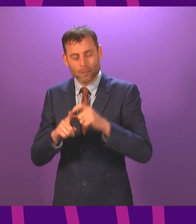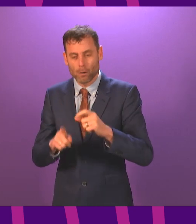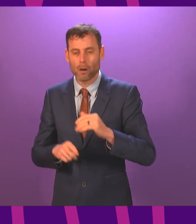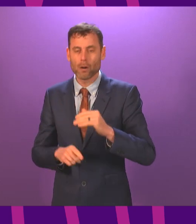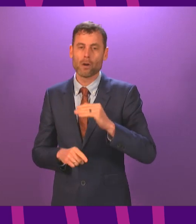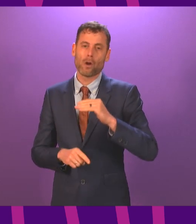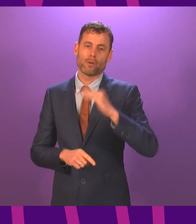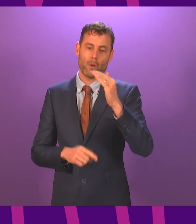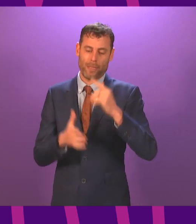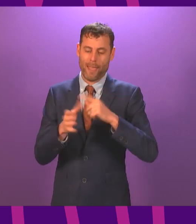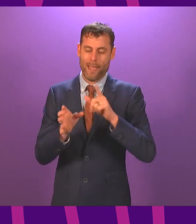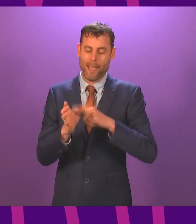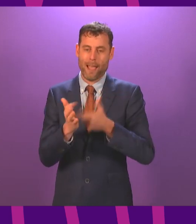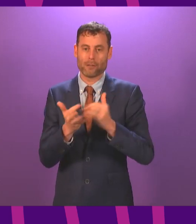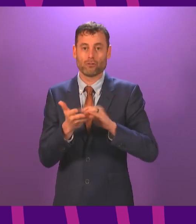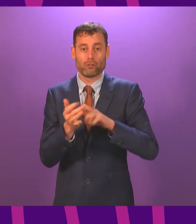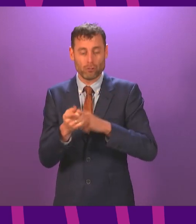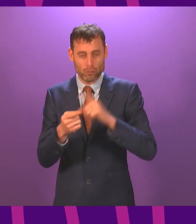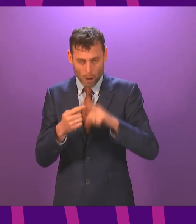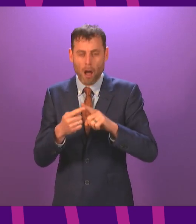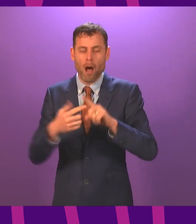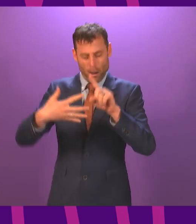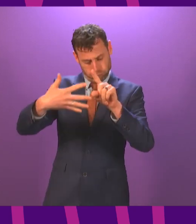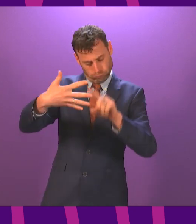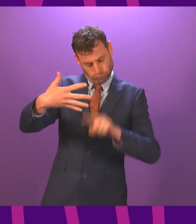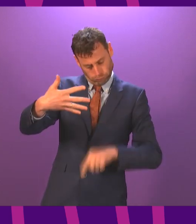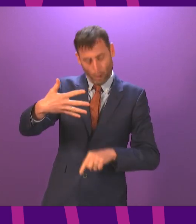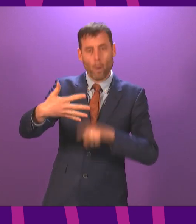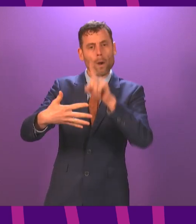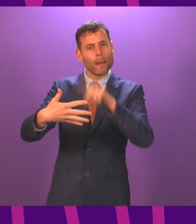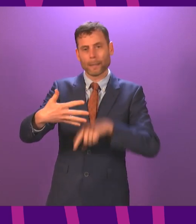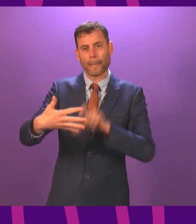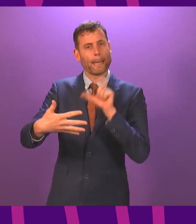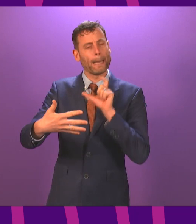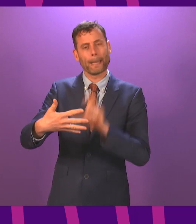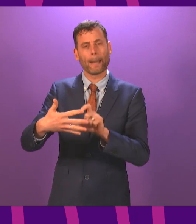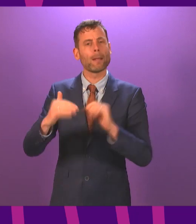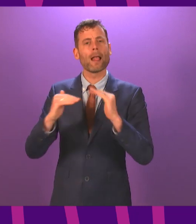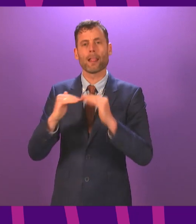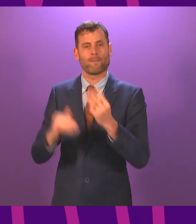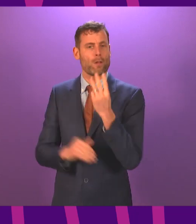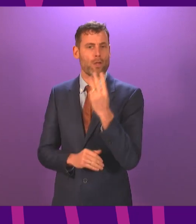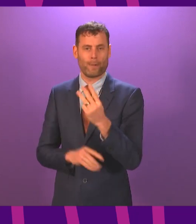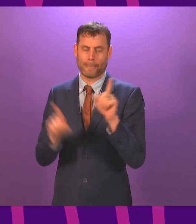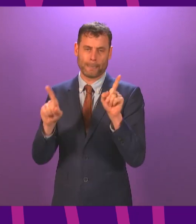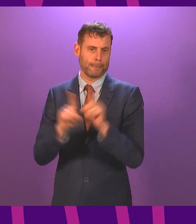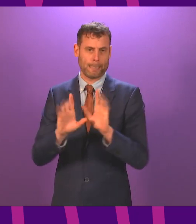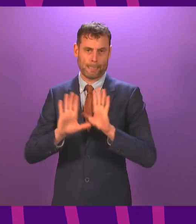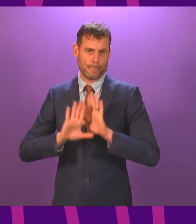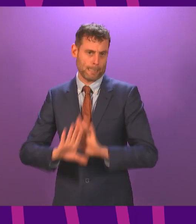North Ayrshire and Perth and Kinross will remain in level 3 for now. Last week, I expressed